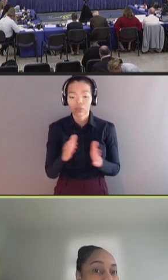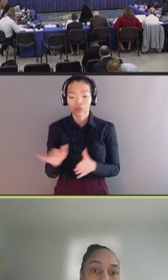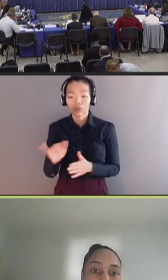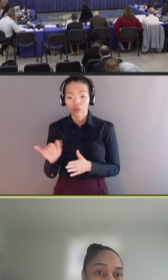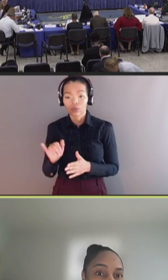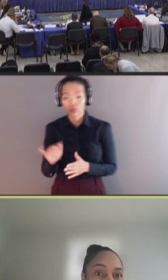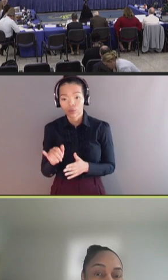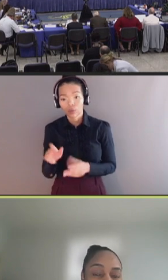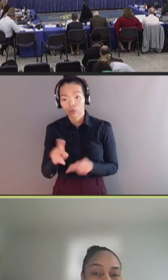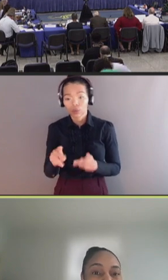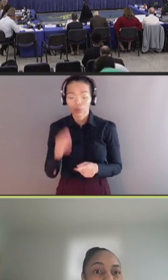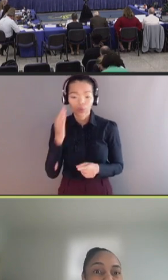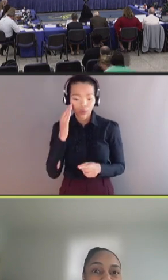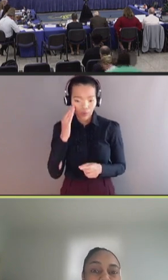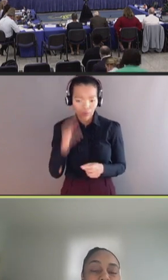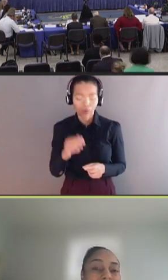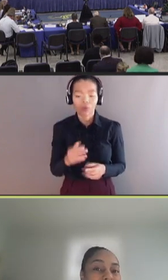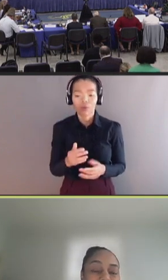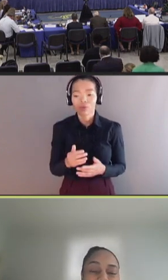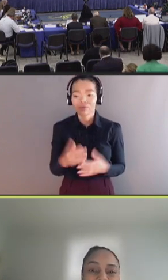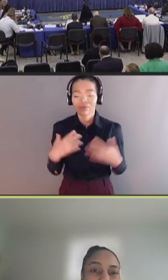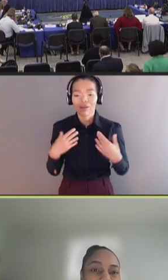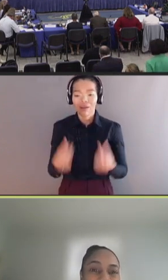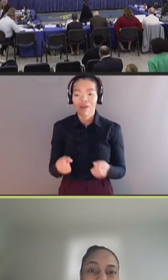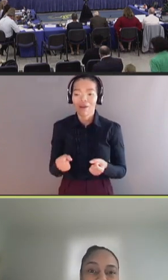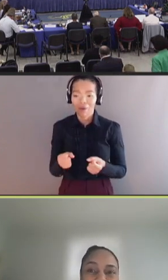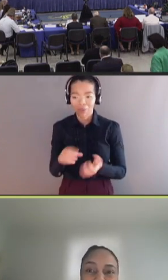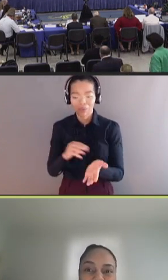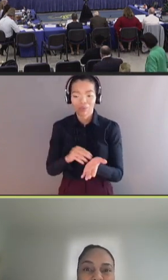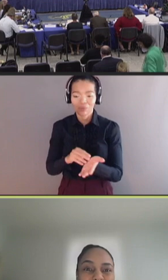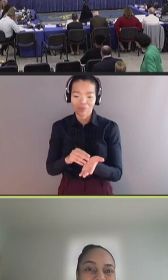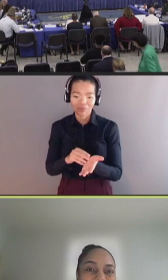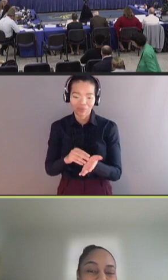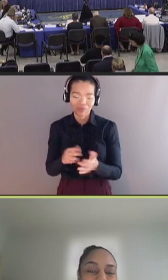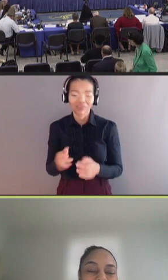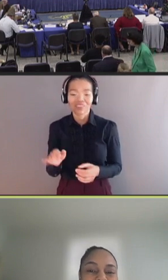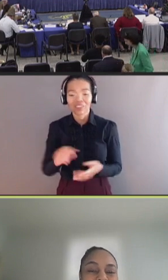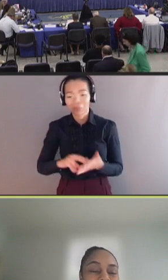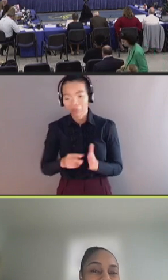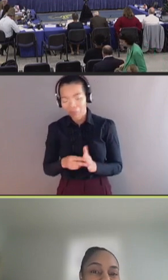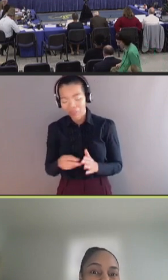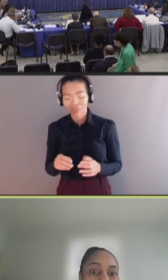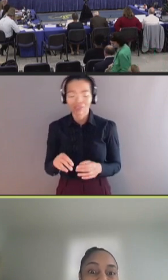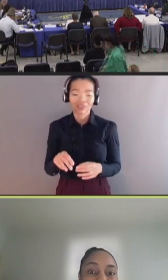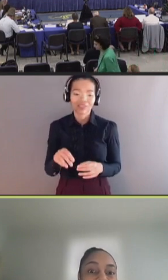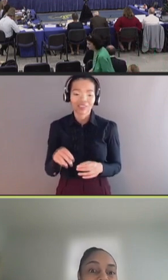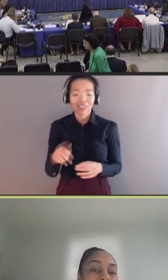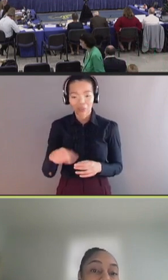I'm a health navigator myself. I'm sure many of you in the Zoom room and in person can understand